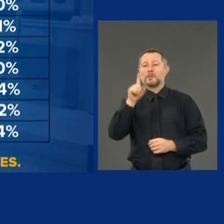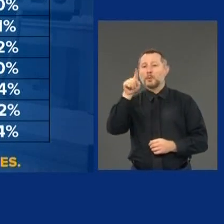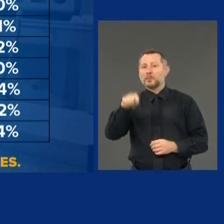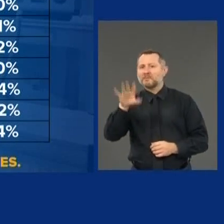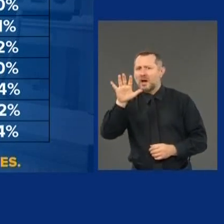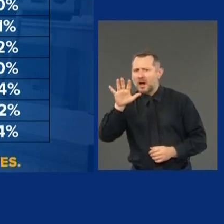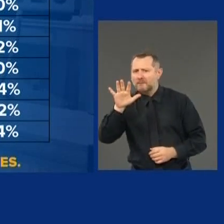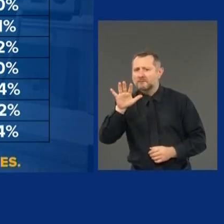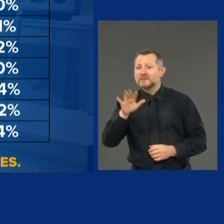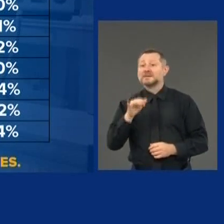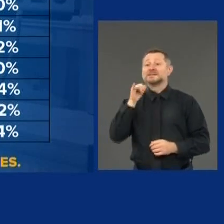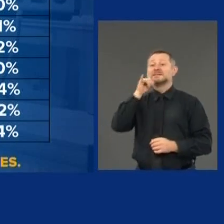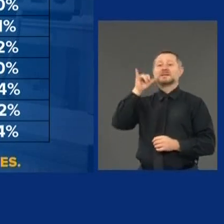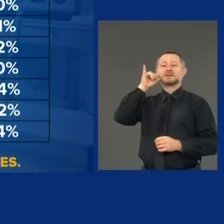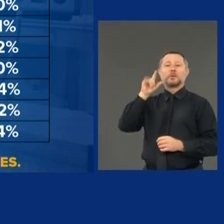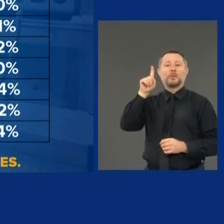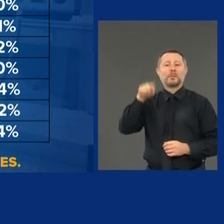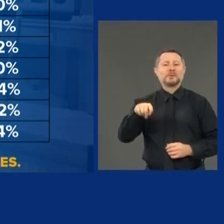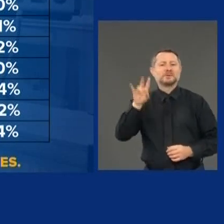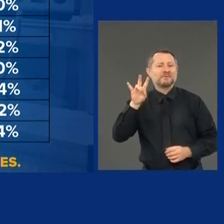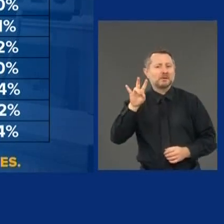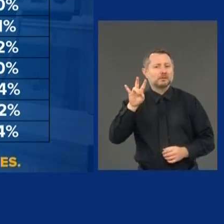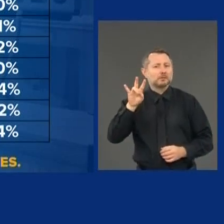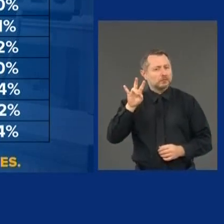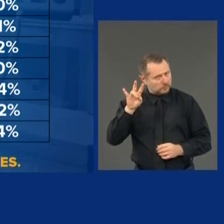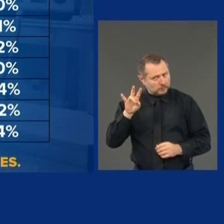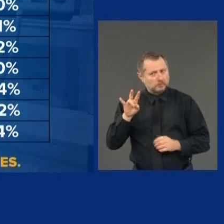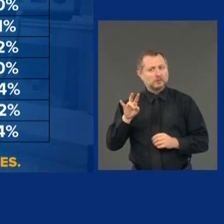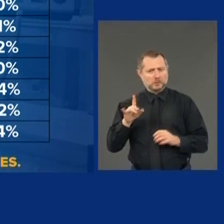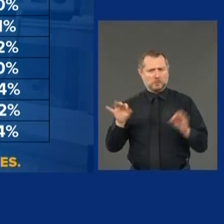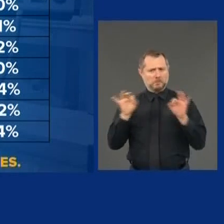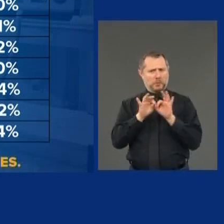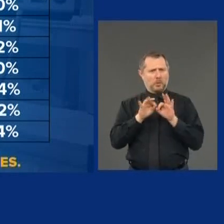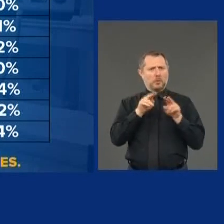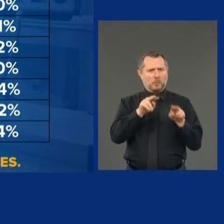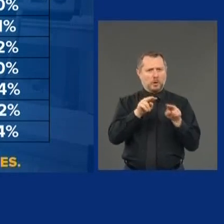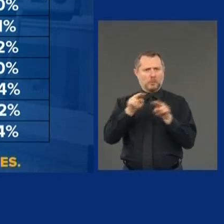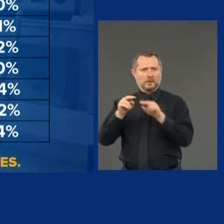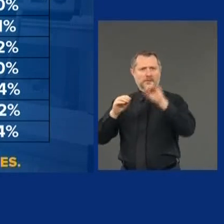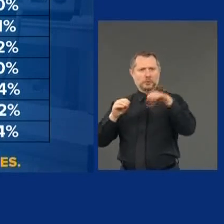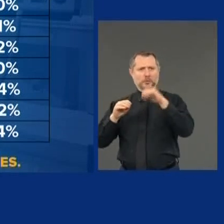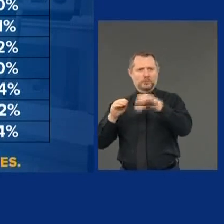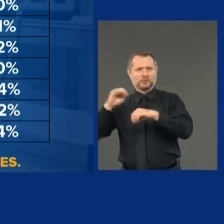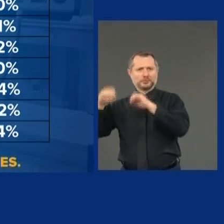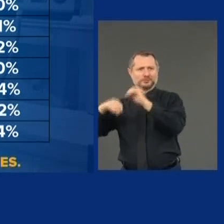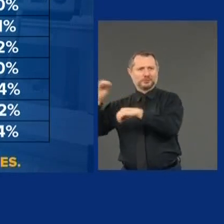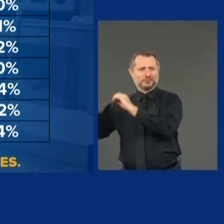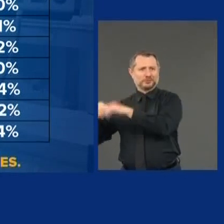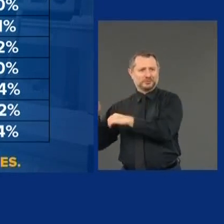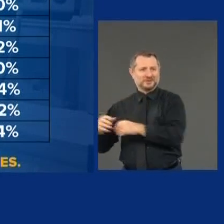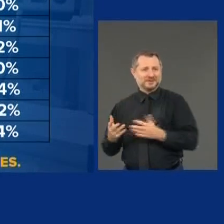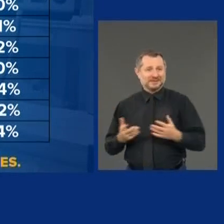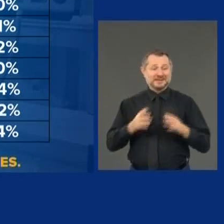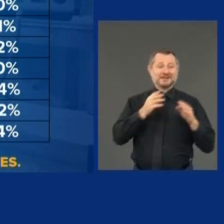NEW YORK CITY, FOR EXAMPLE. MONDAY WAS 1.8 AND TUESDAY WAS YESTERDAY WAS 1.7.